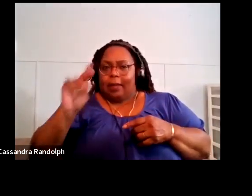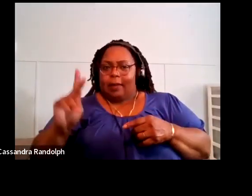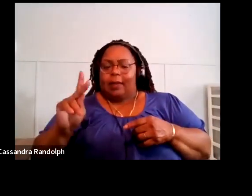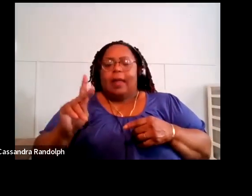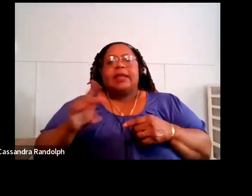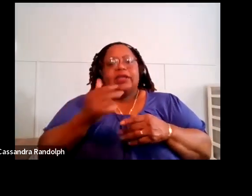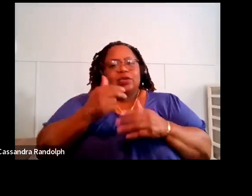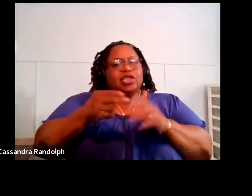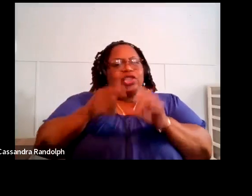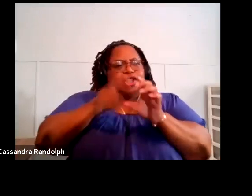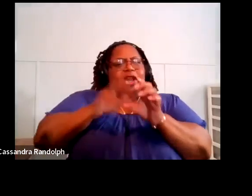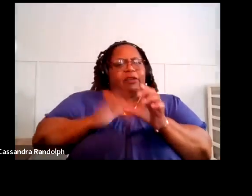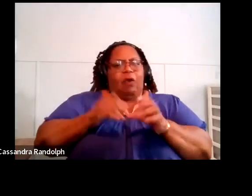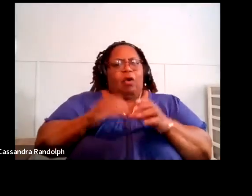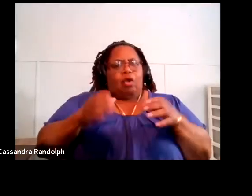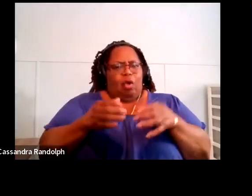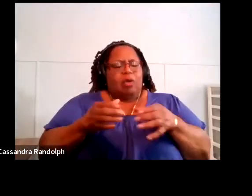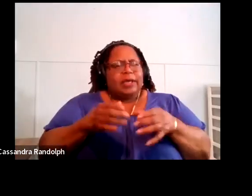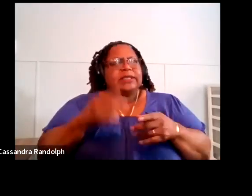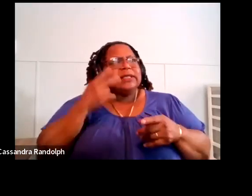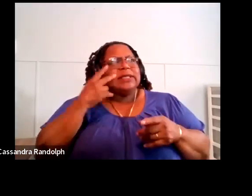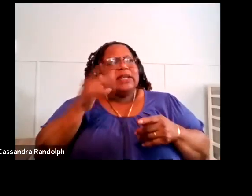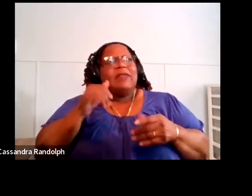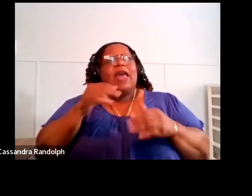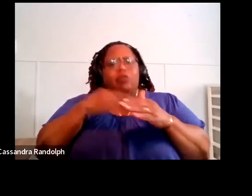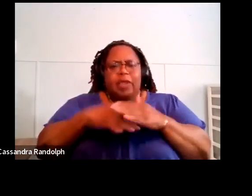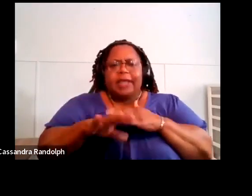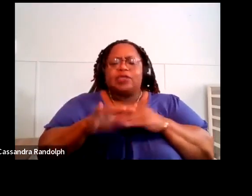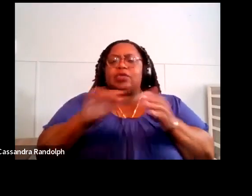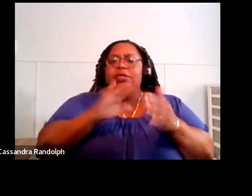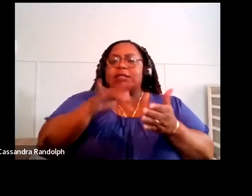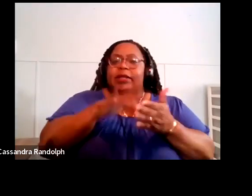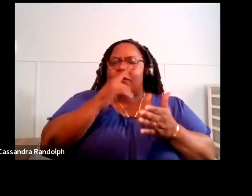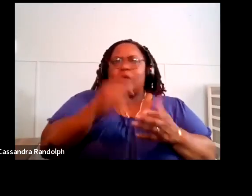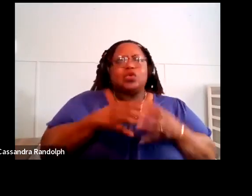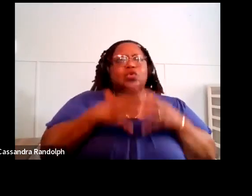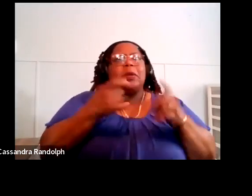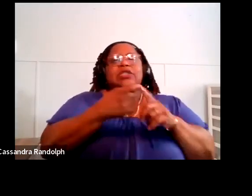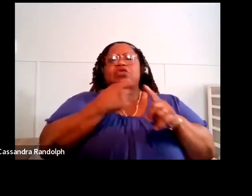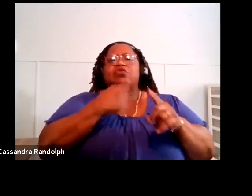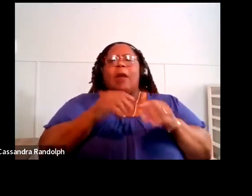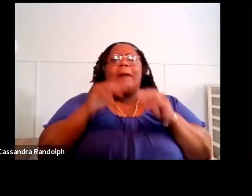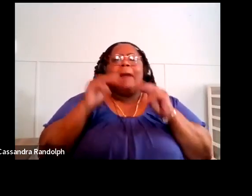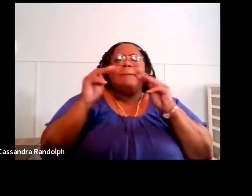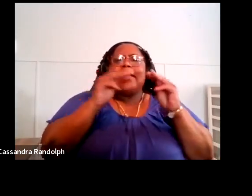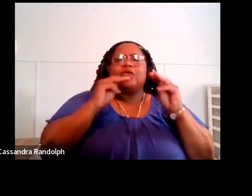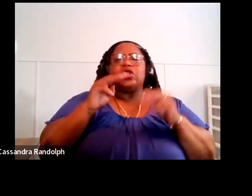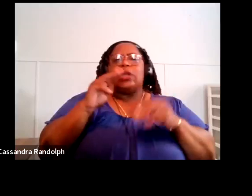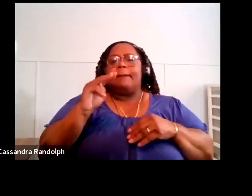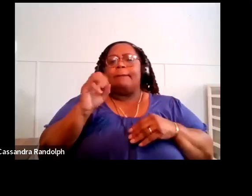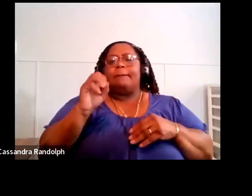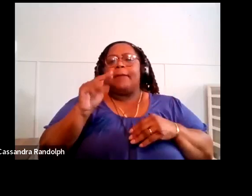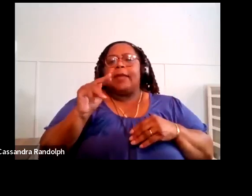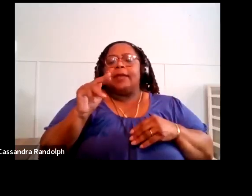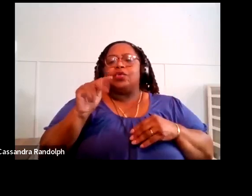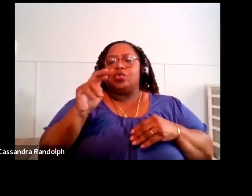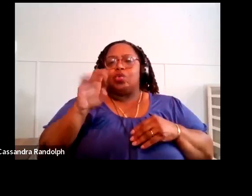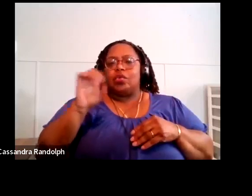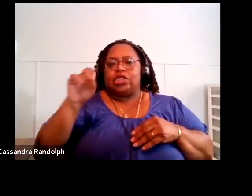trimonthly her own personal life she runs an organization called Ardell is health the first lady of the Commonwealth Francis Wolf came down two